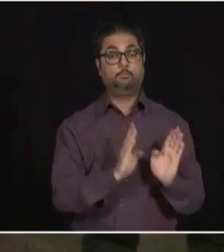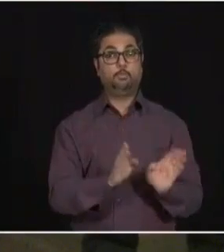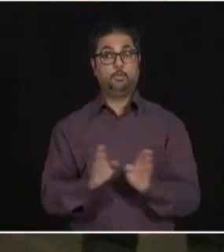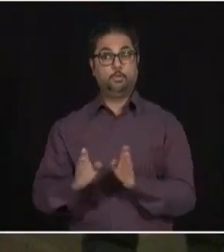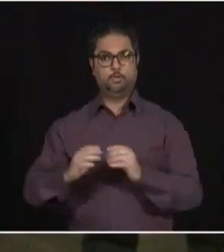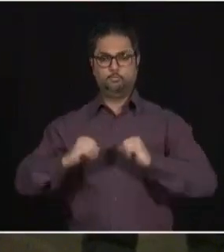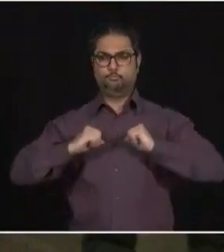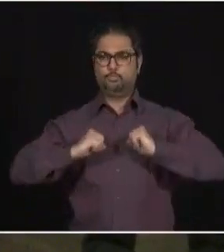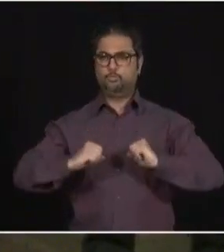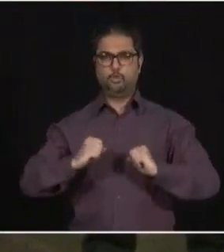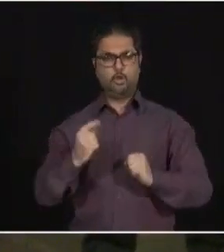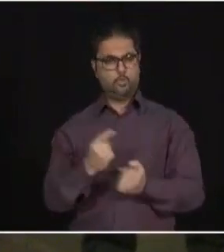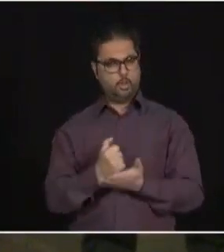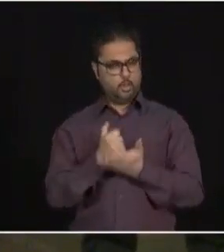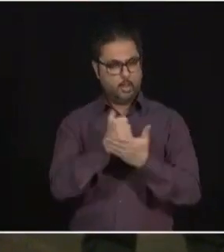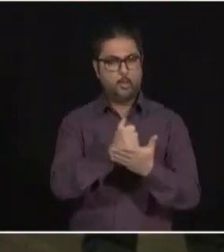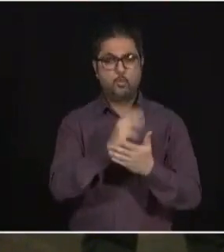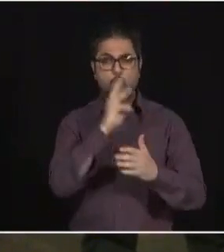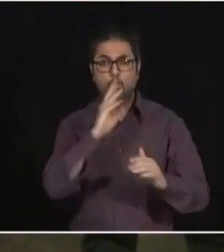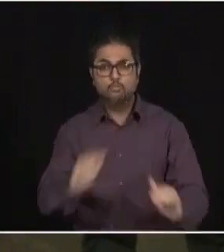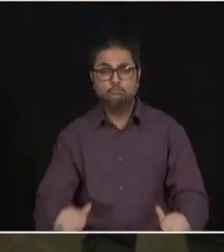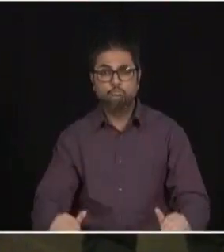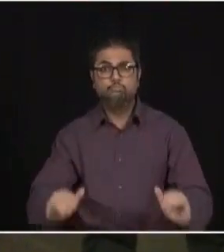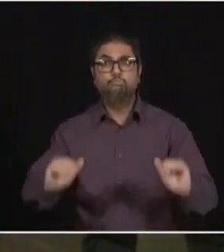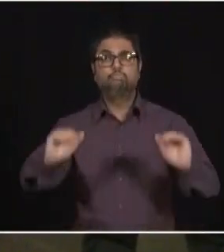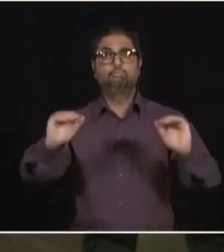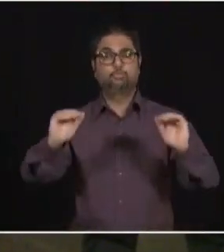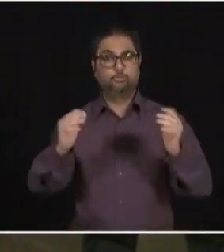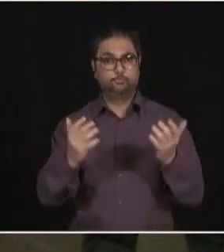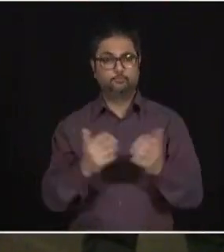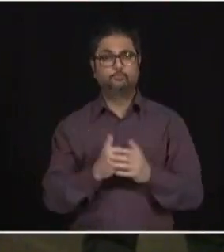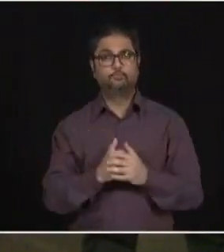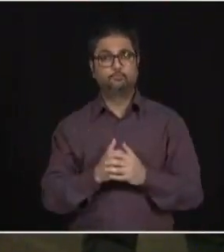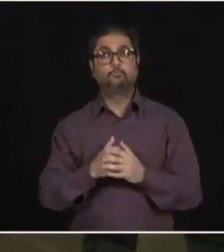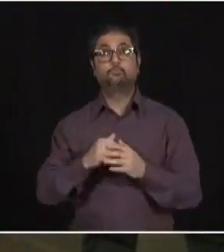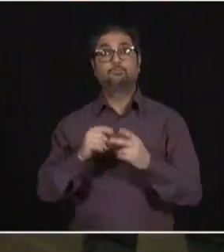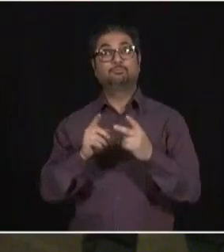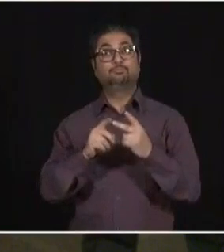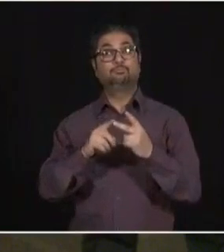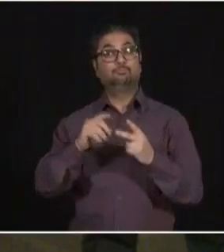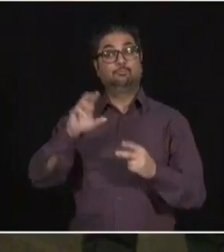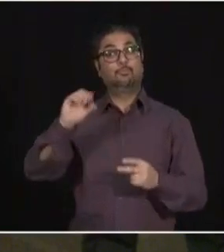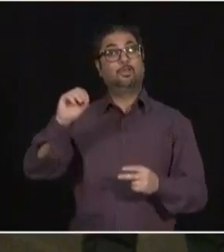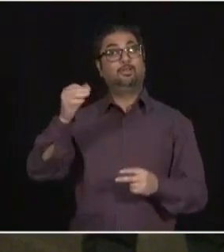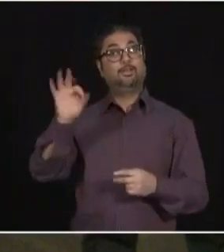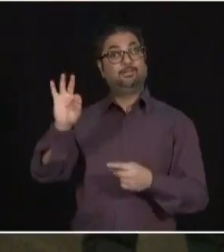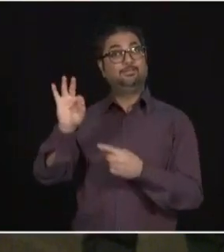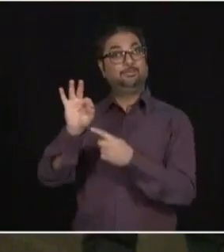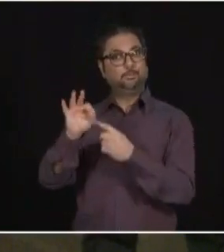COVID-19 outbreak adds a level of complexity to our efforts this year, I want to assure communities that we